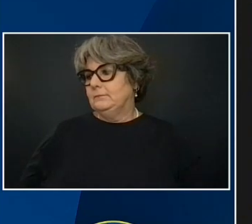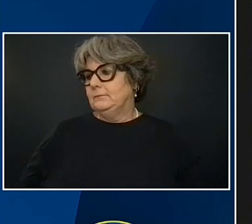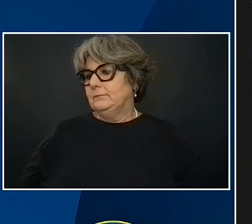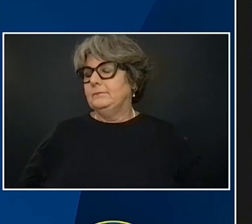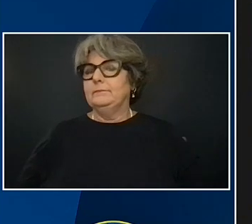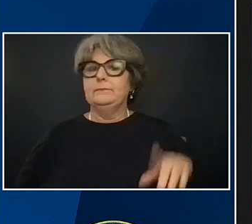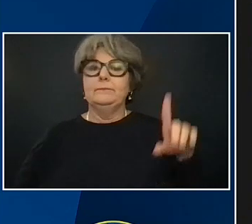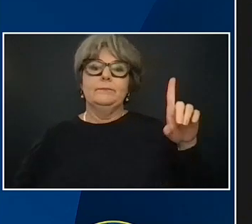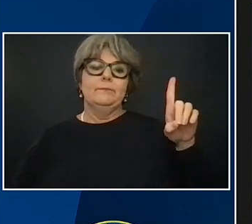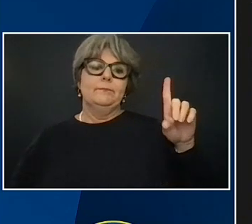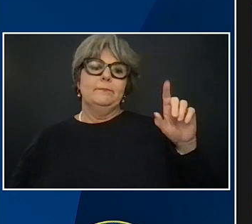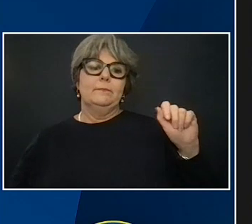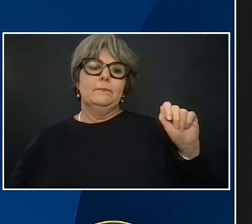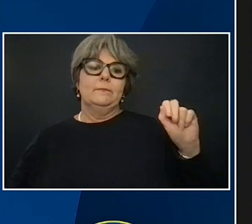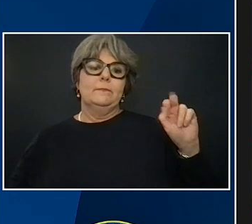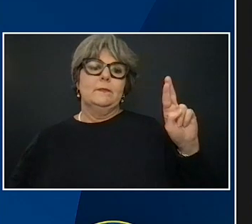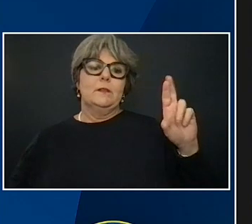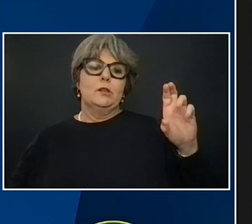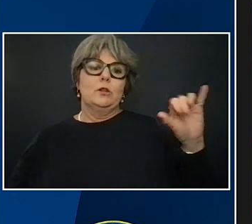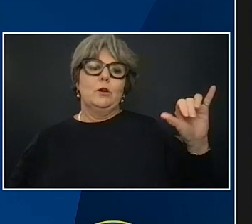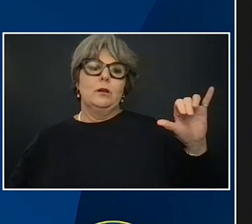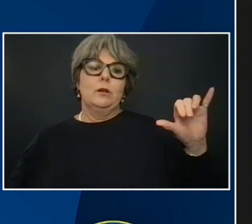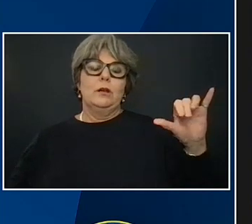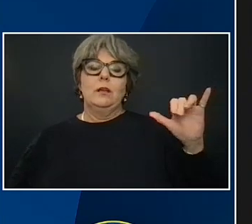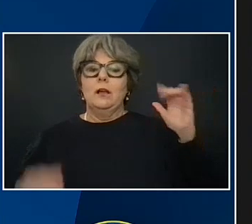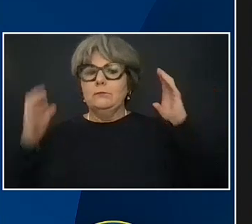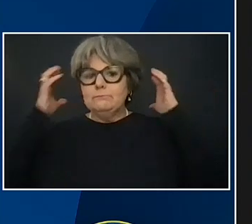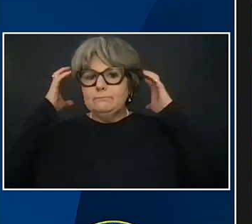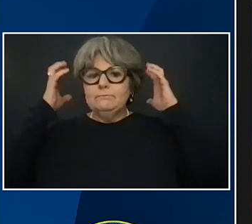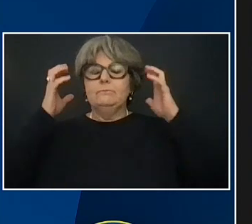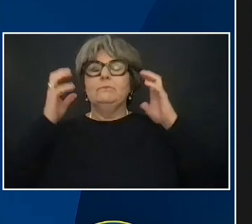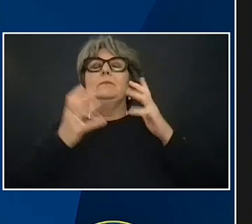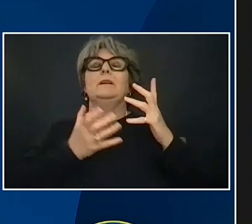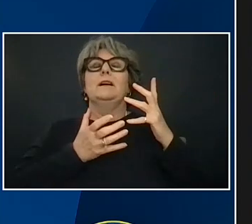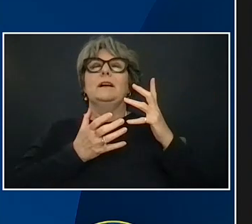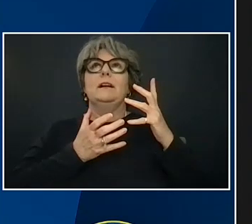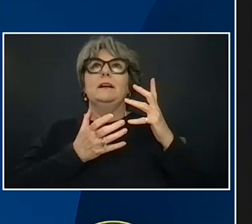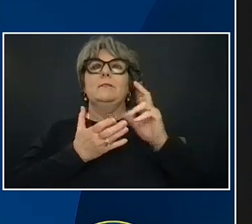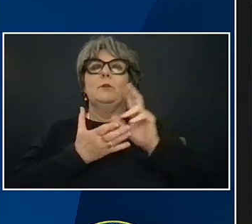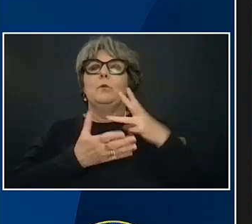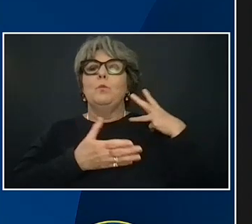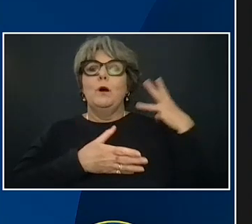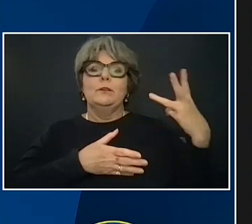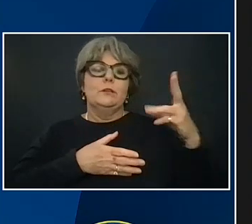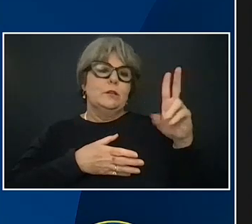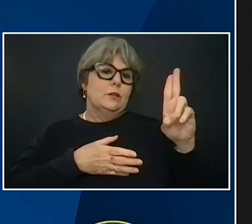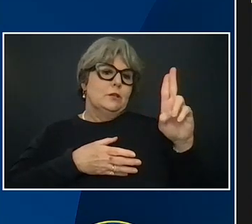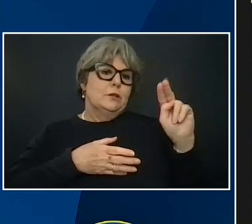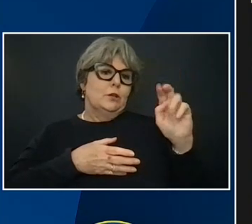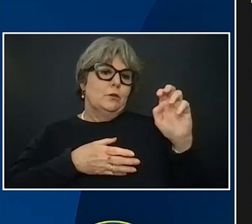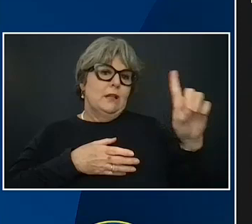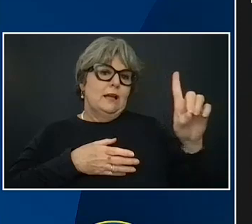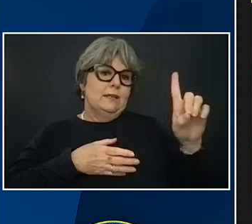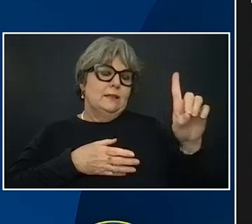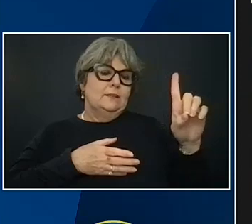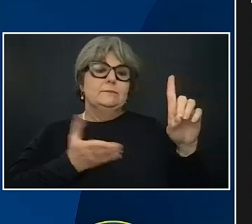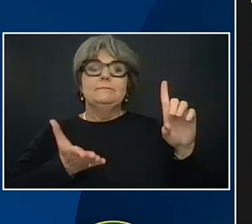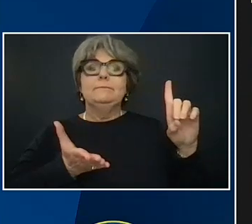the Cosmetologists of Washington, United. D'Arcy is in the room. There she is.